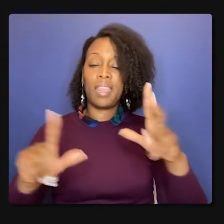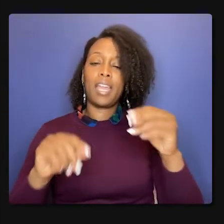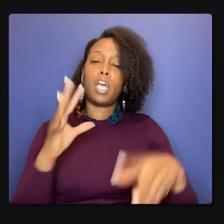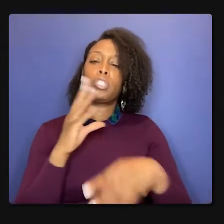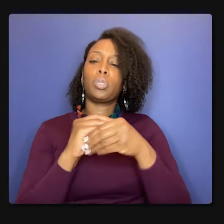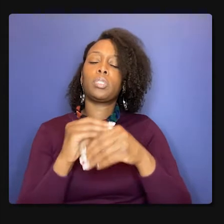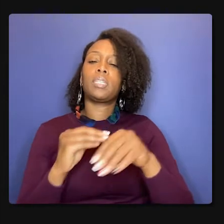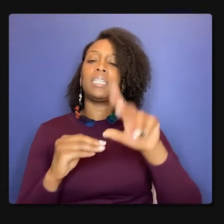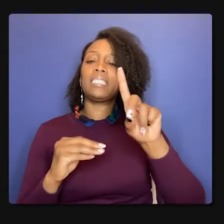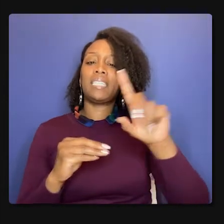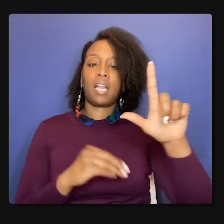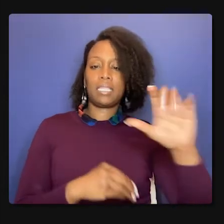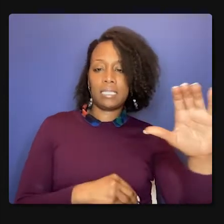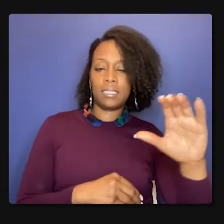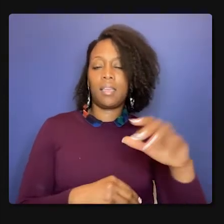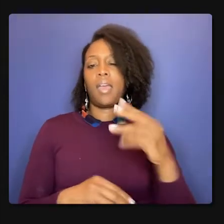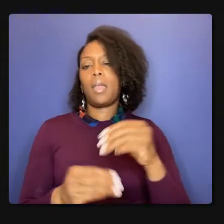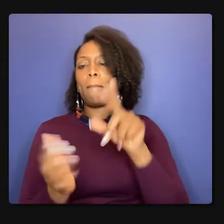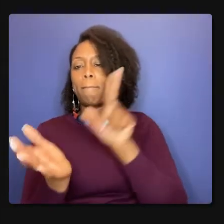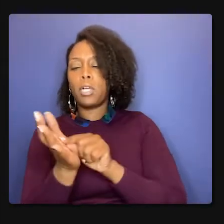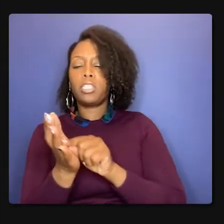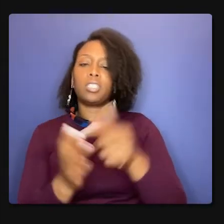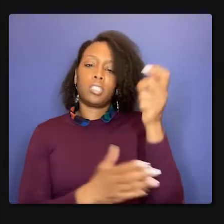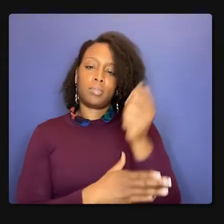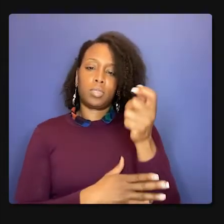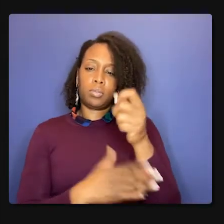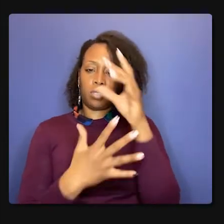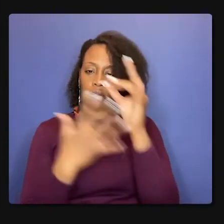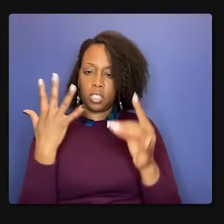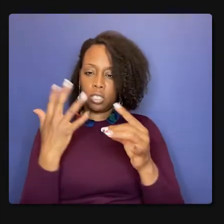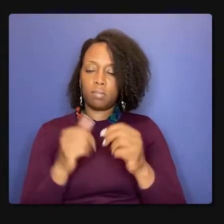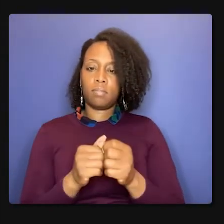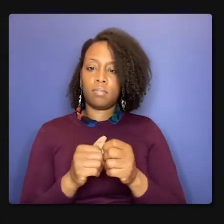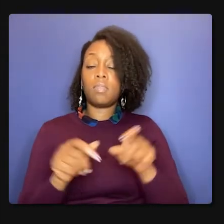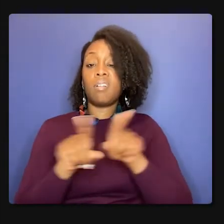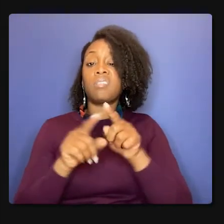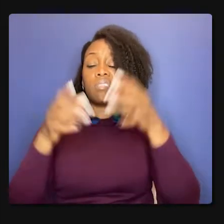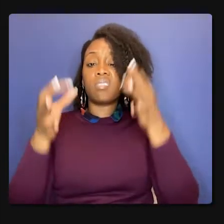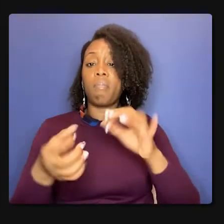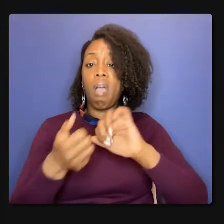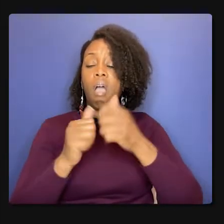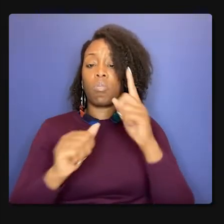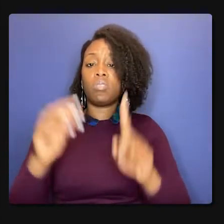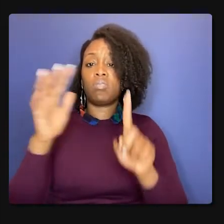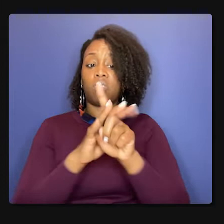as well as the purchase and/or subscription options. It'll also determine how it shows up